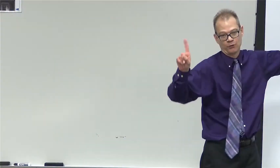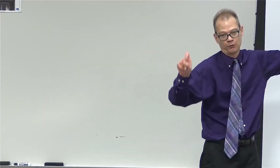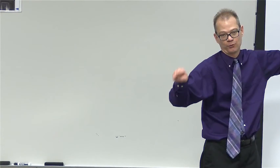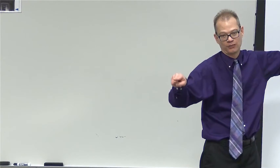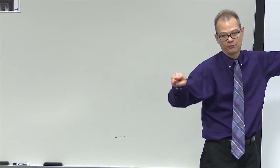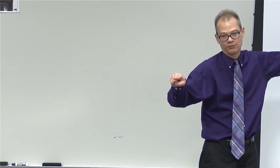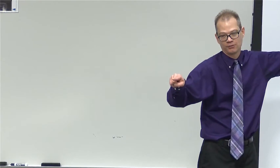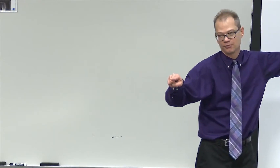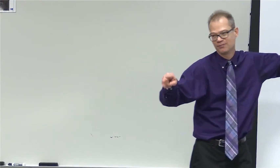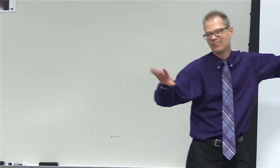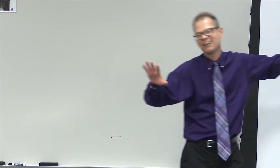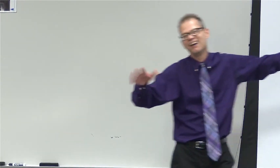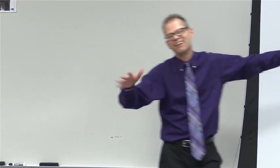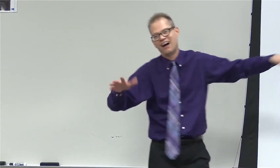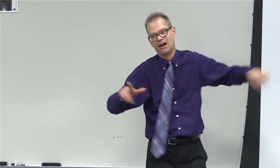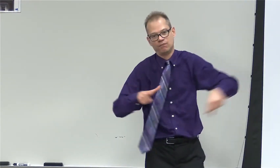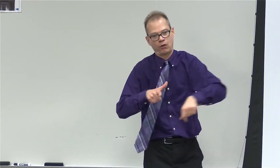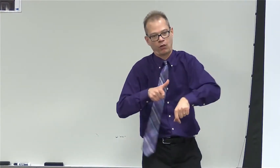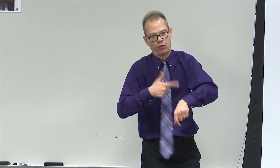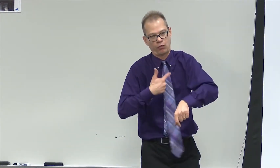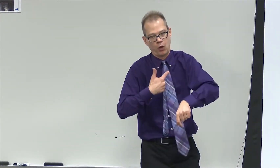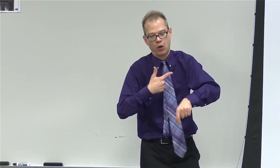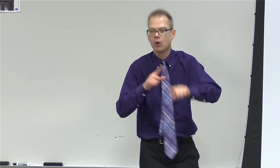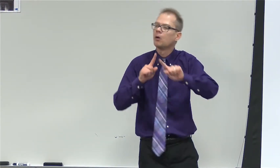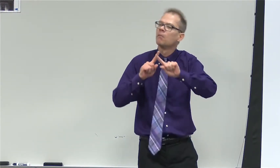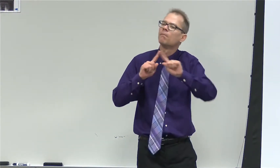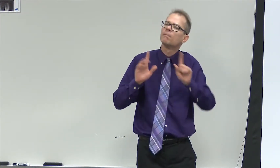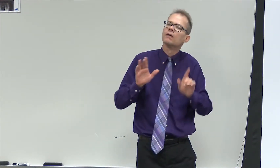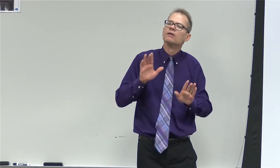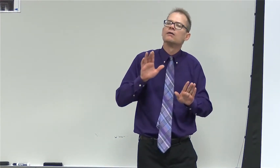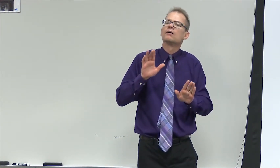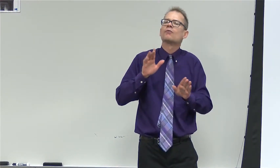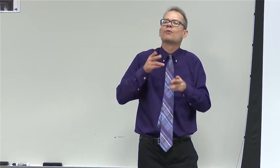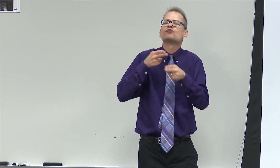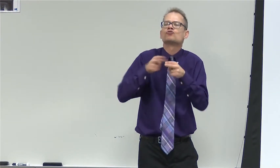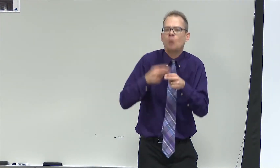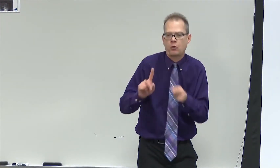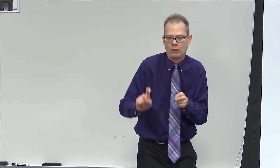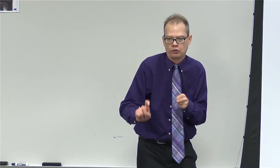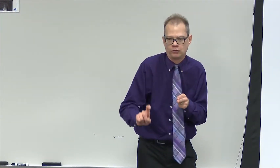There are 117 questions. Well, ok, that does seem a little bit long.